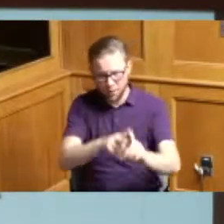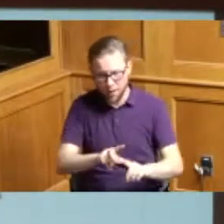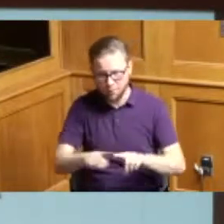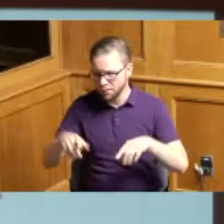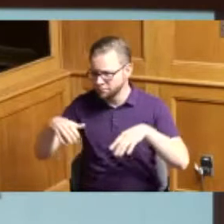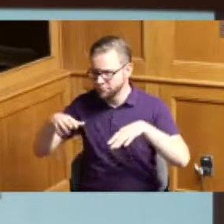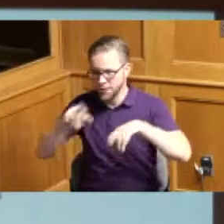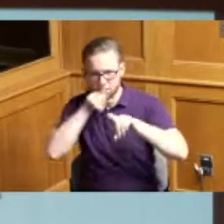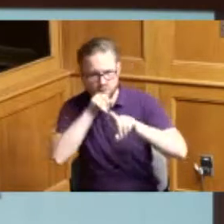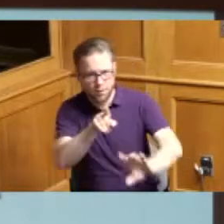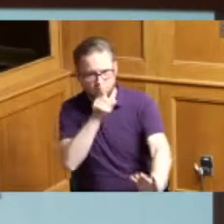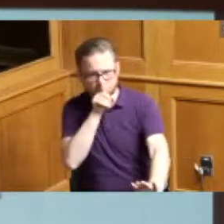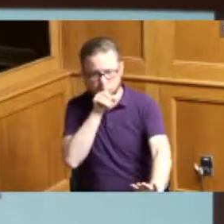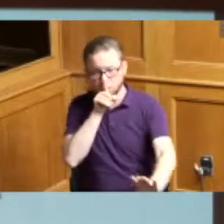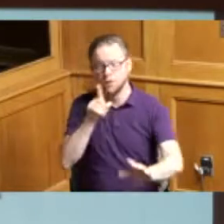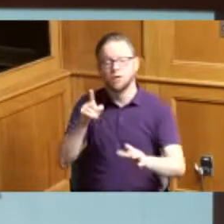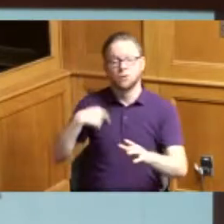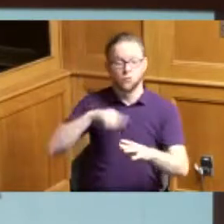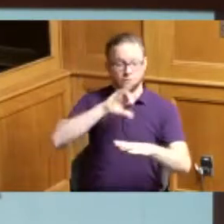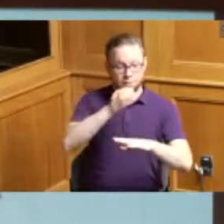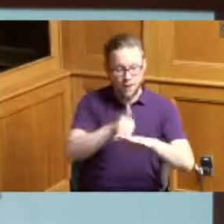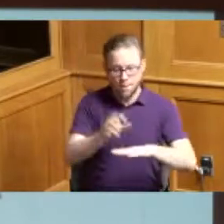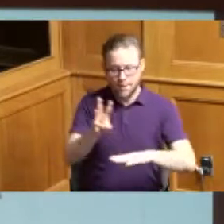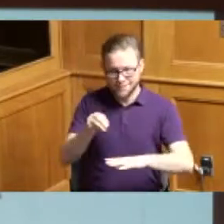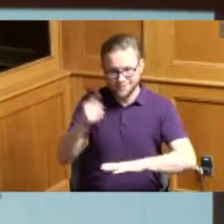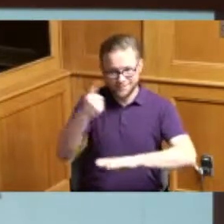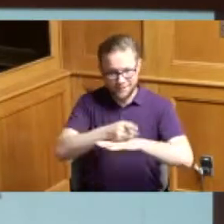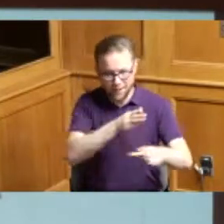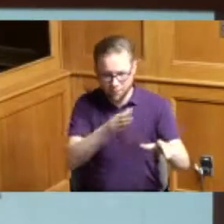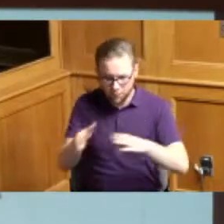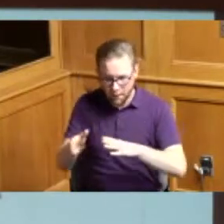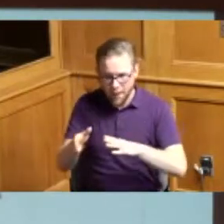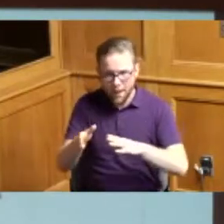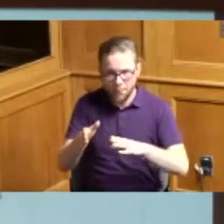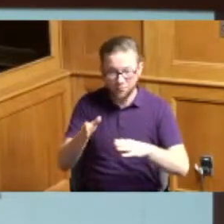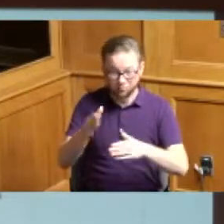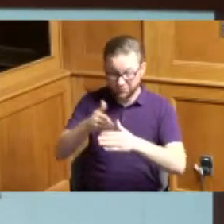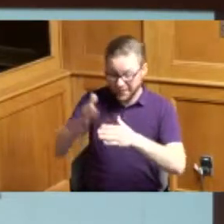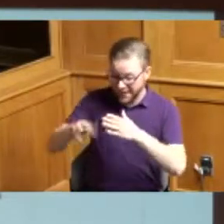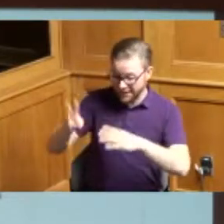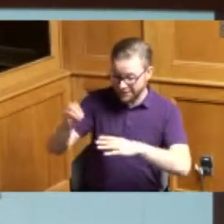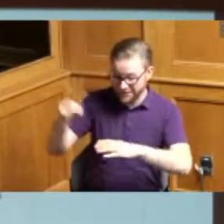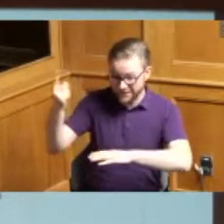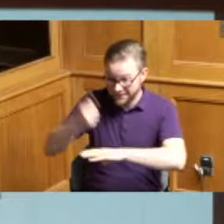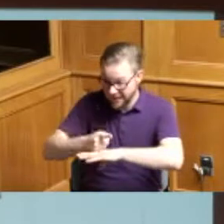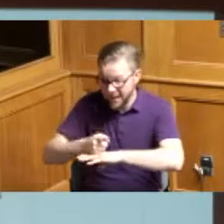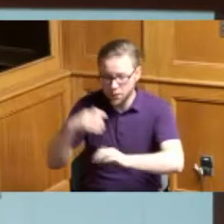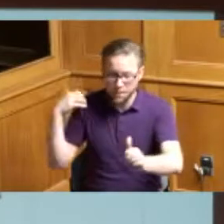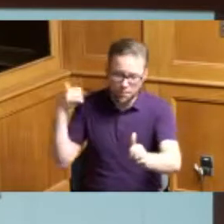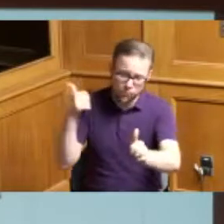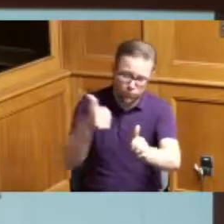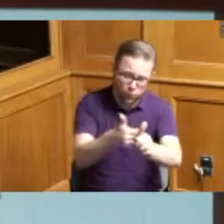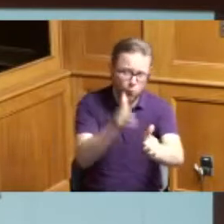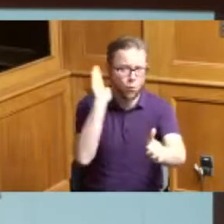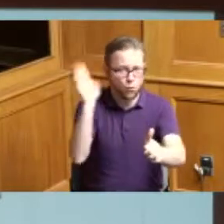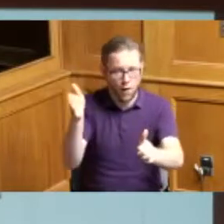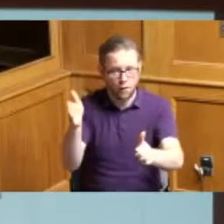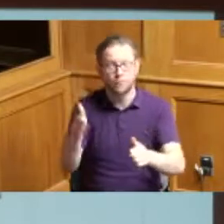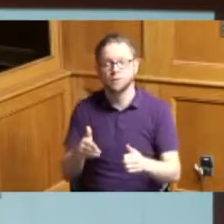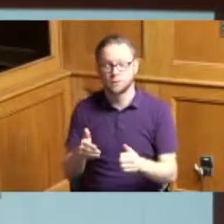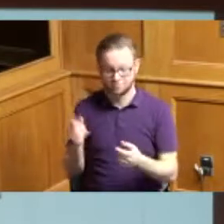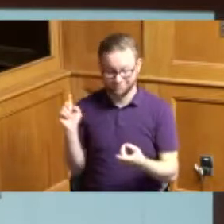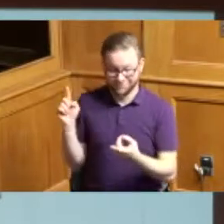the existing backlog in a timely and effective way through the 31st we have reduced that backlog